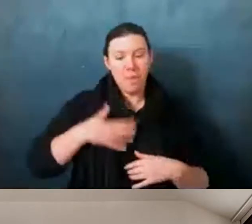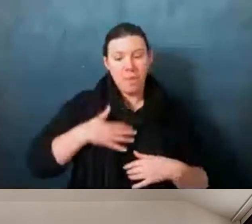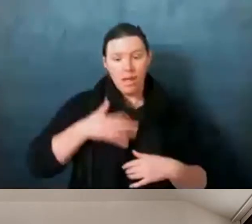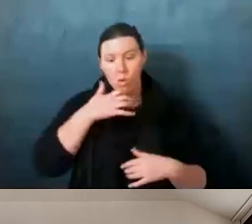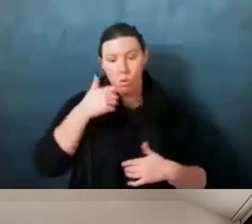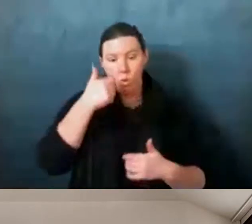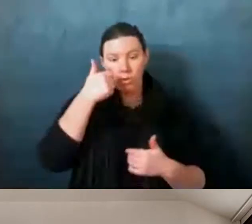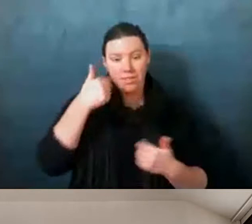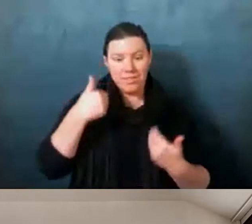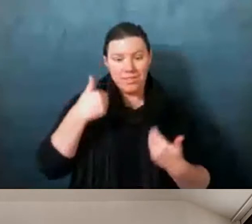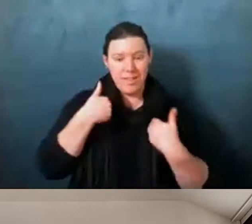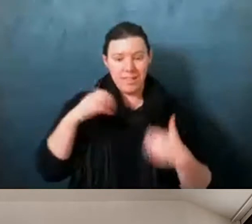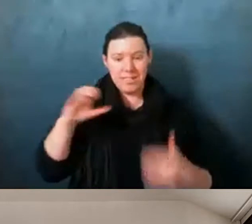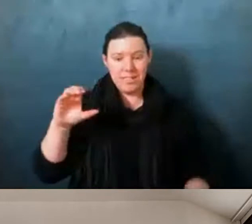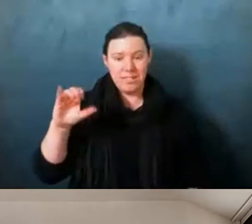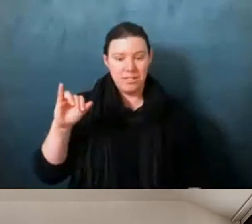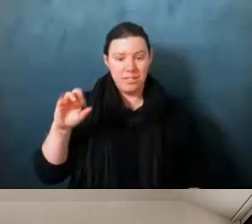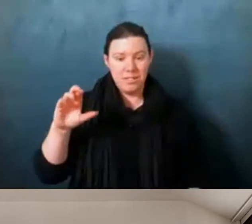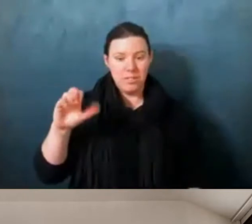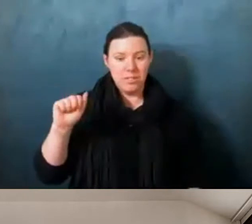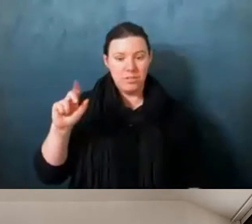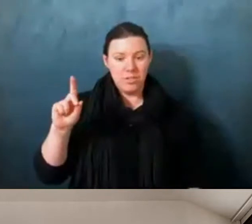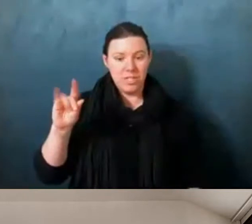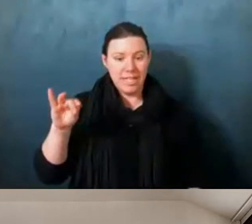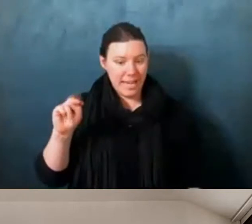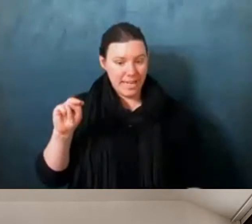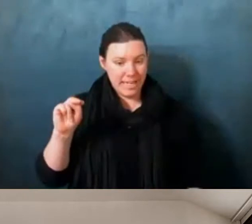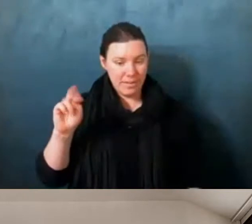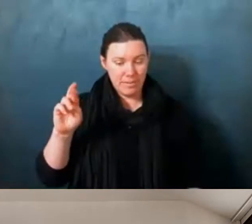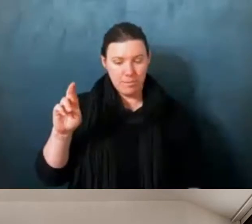and her sleep wake cycles continue to shift.